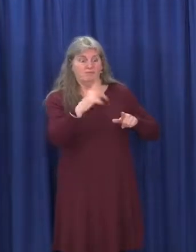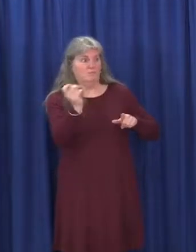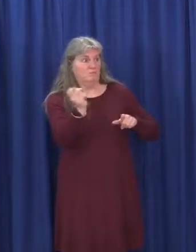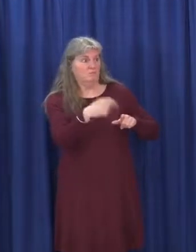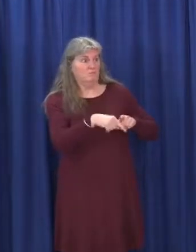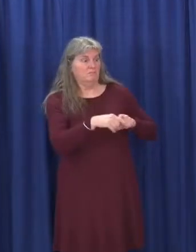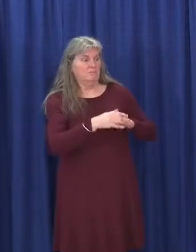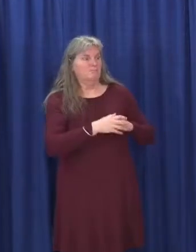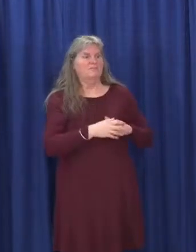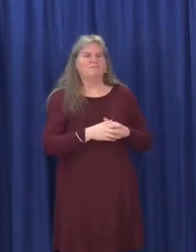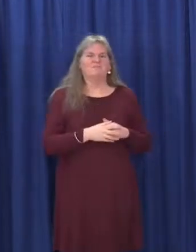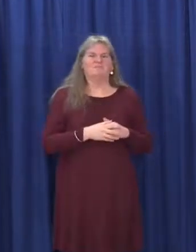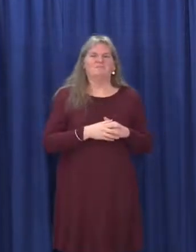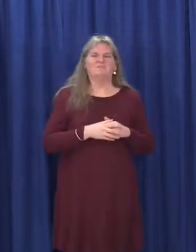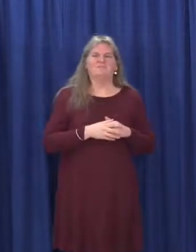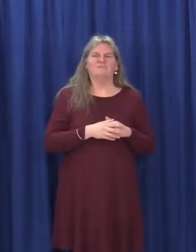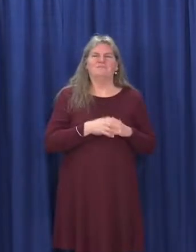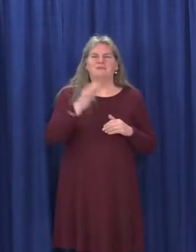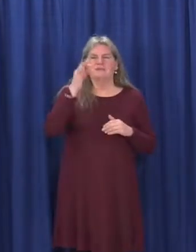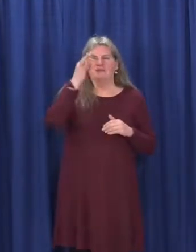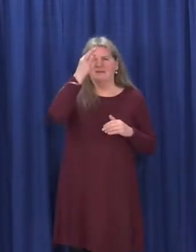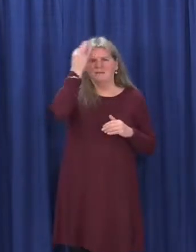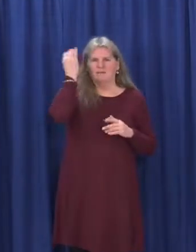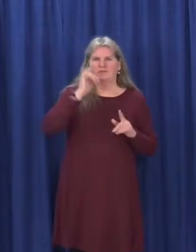Merci pour la question, Claudienne.